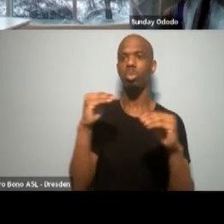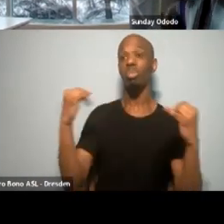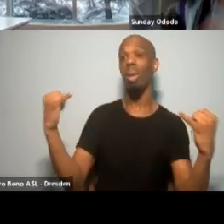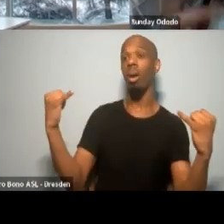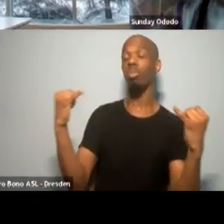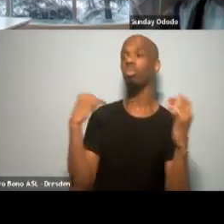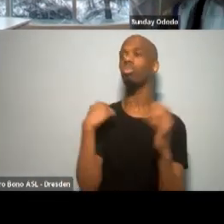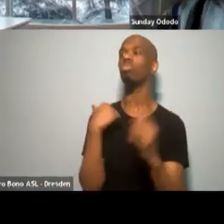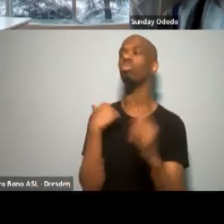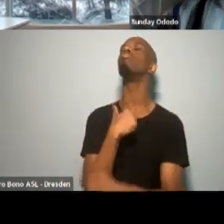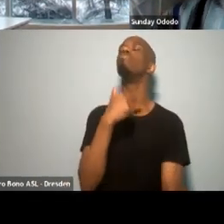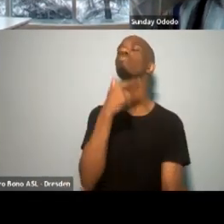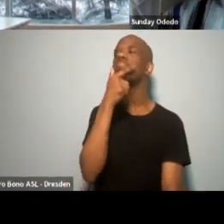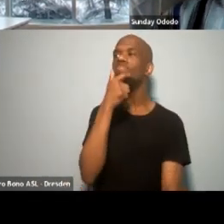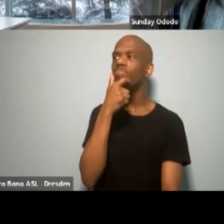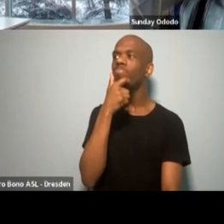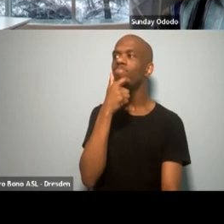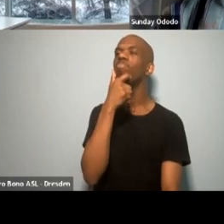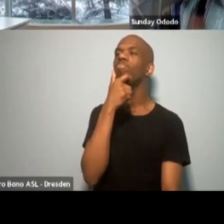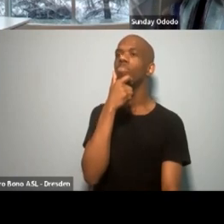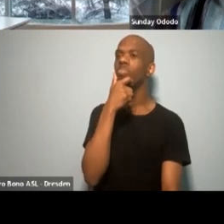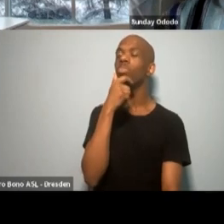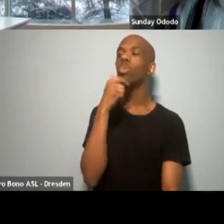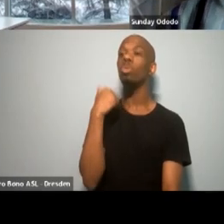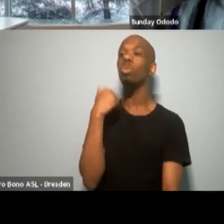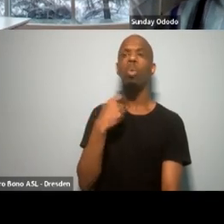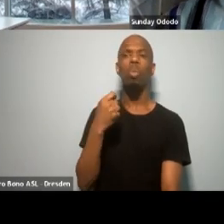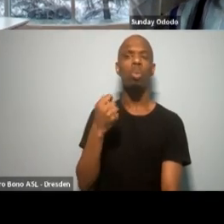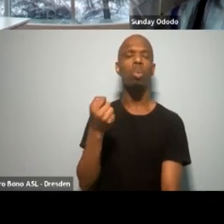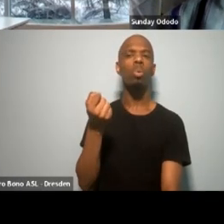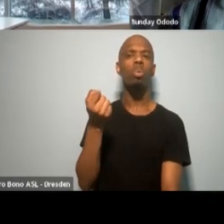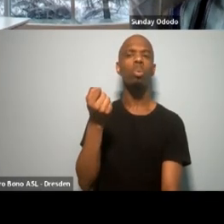there'll be new understanding,